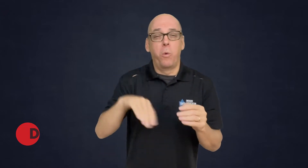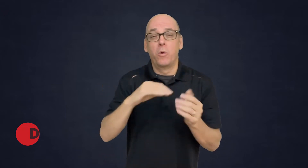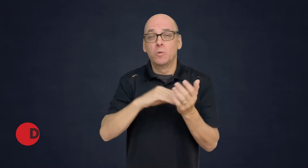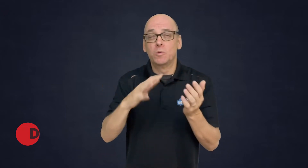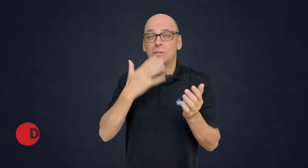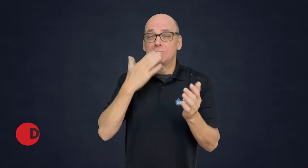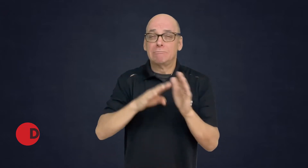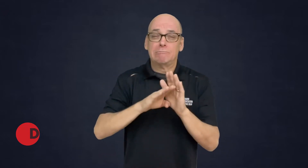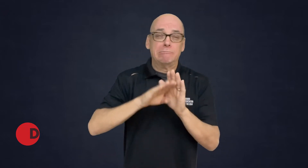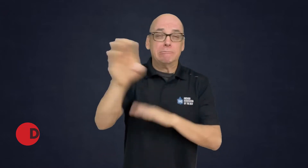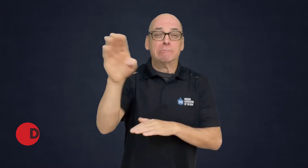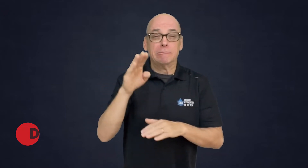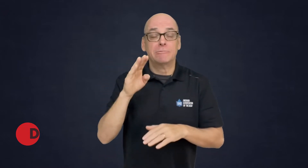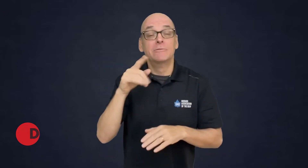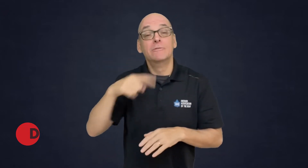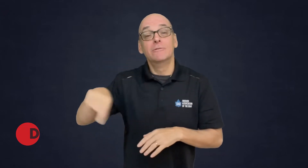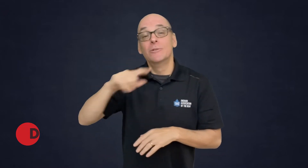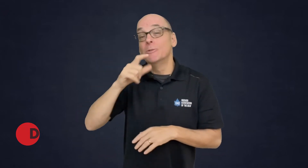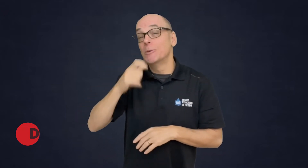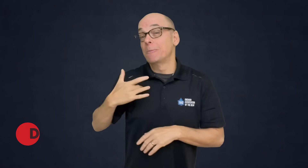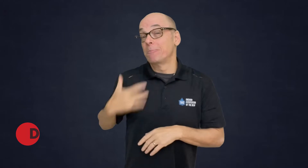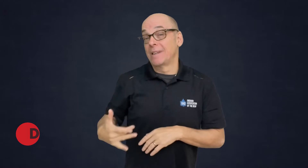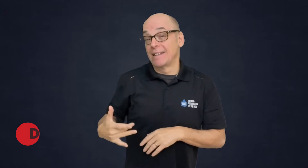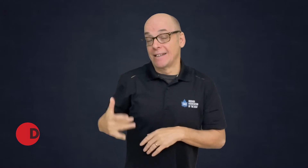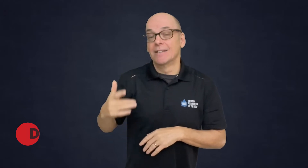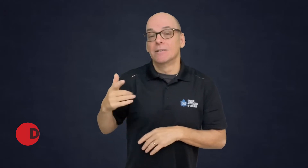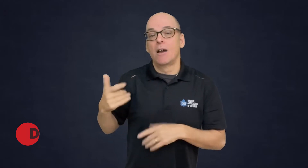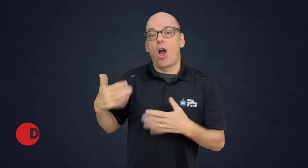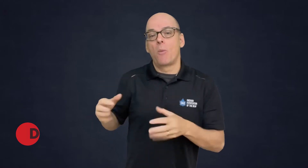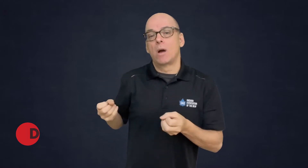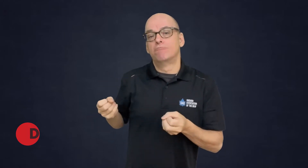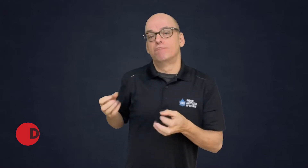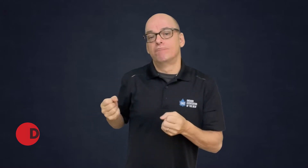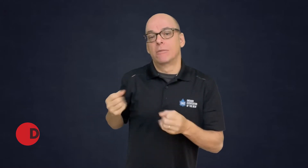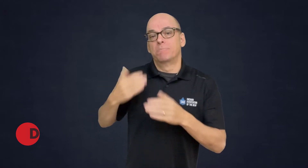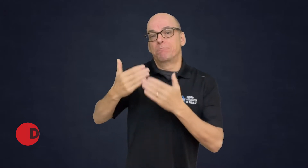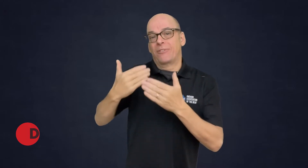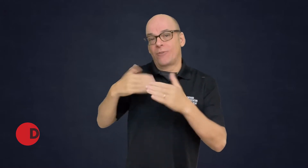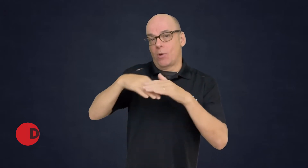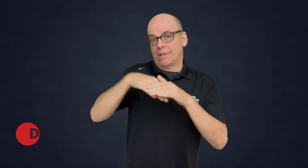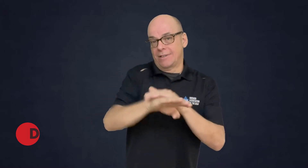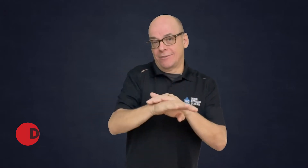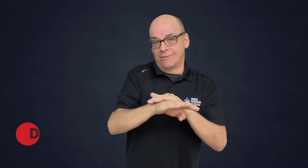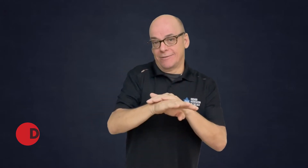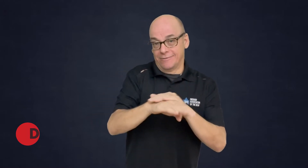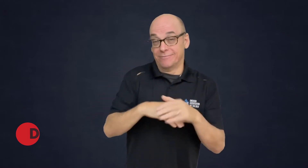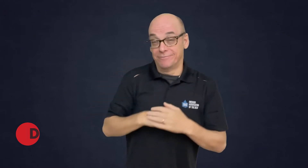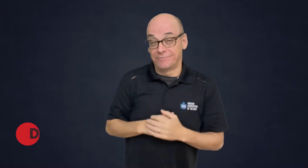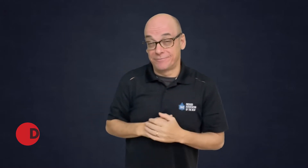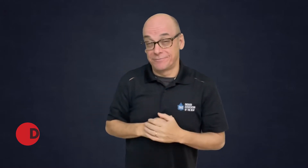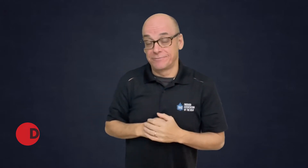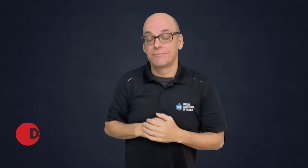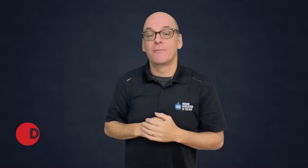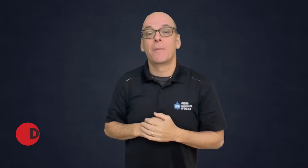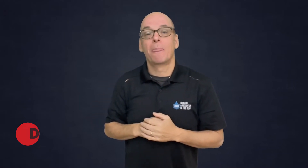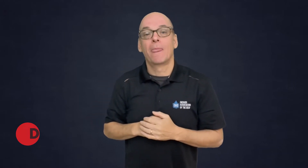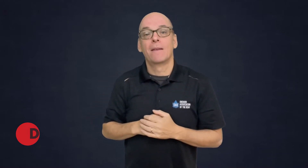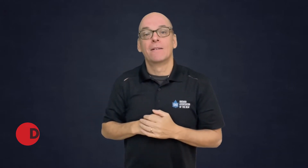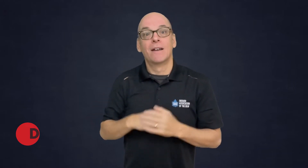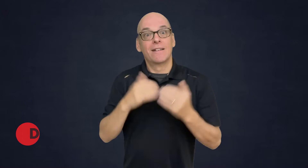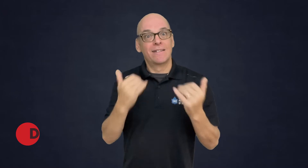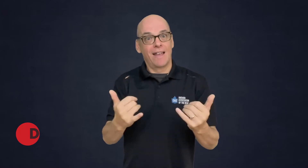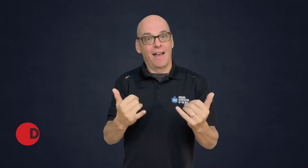those with basic signing who enroll.